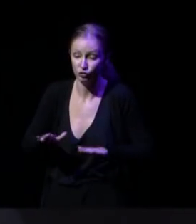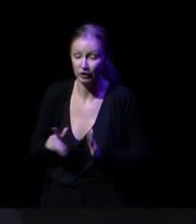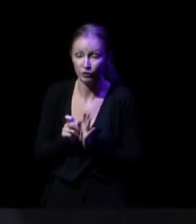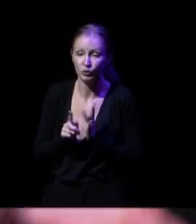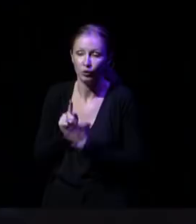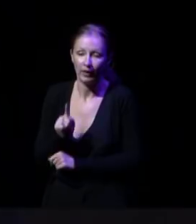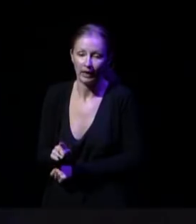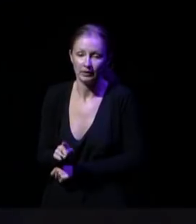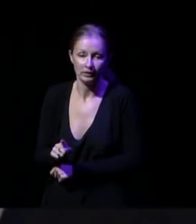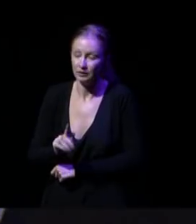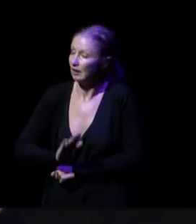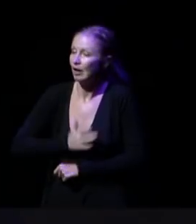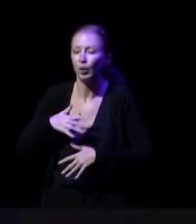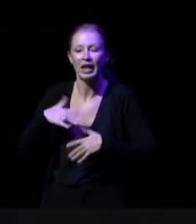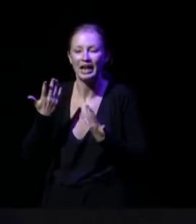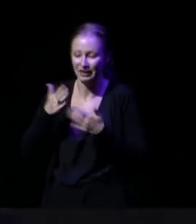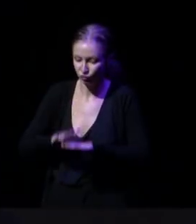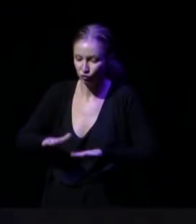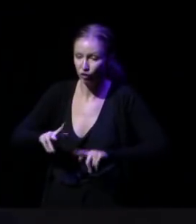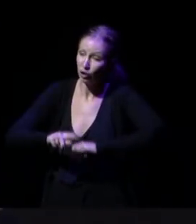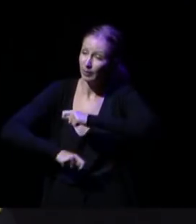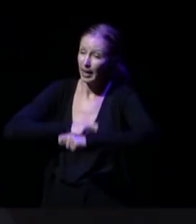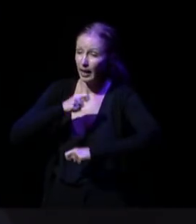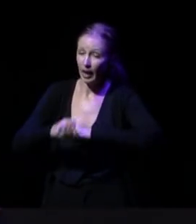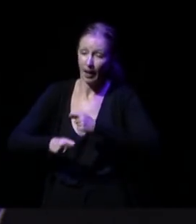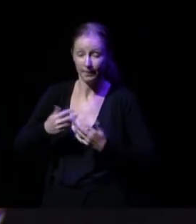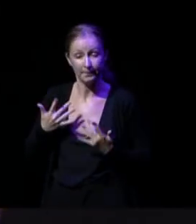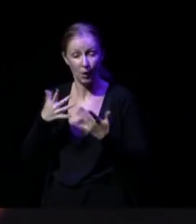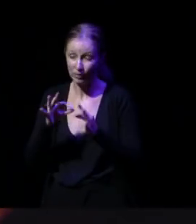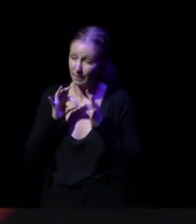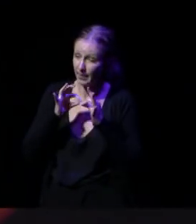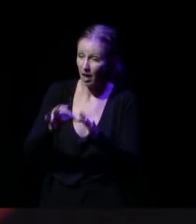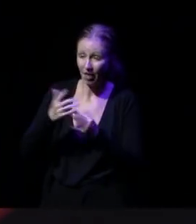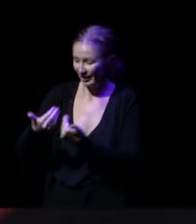I don't want any children to grow up to be like multi-billionaires who are completely cut off from the reality of the world.